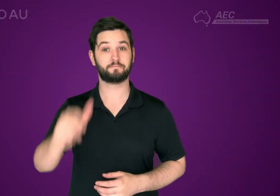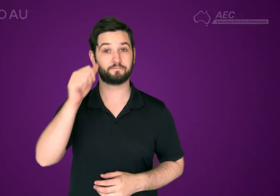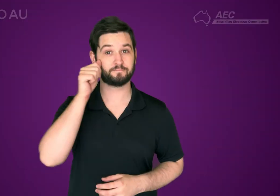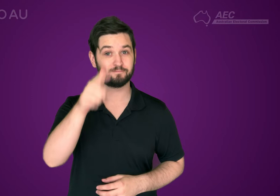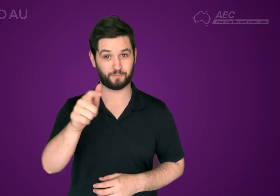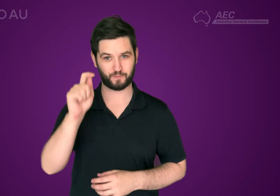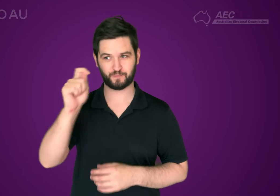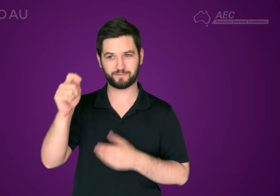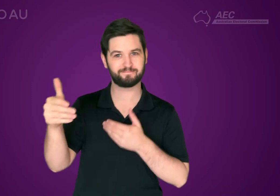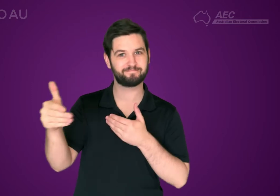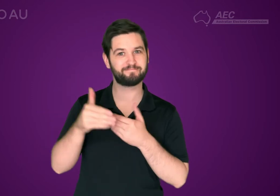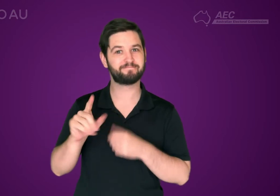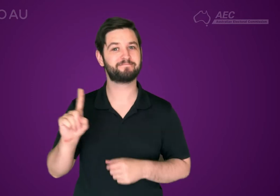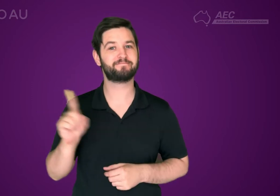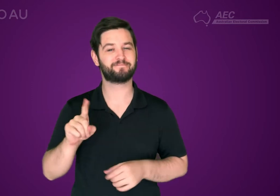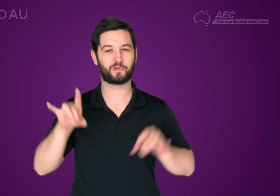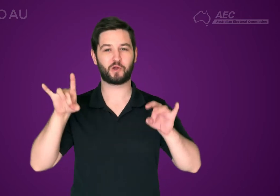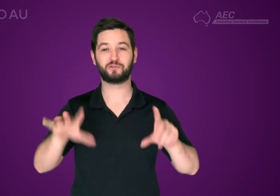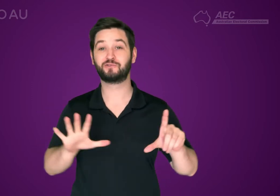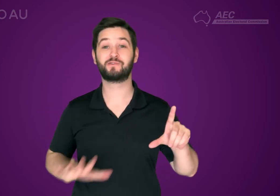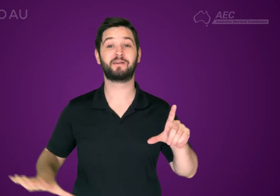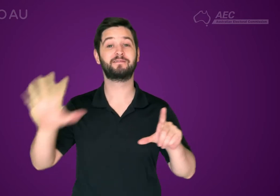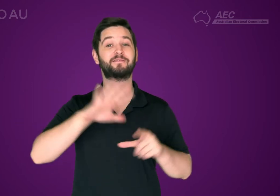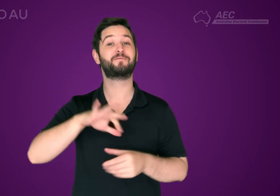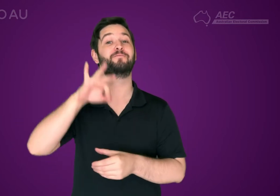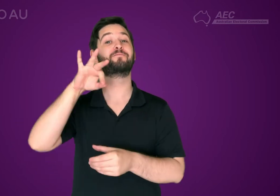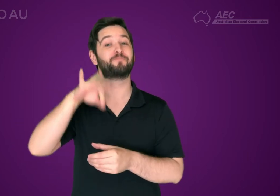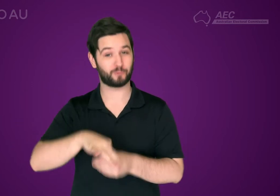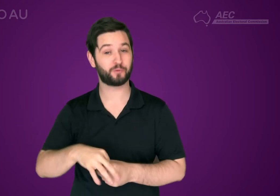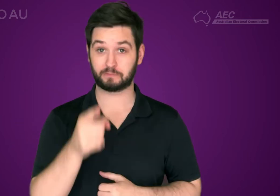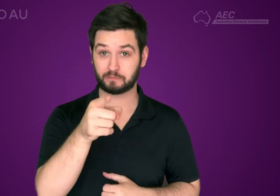Did you know we will have a Federal Election coming soon?